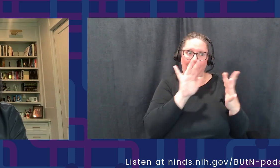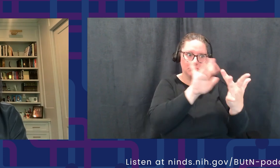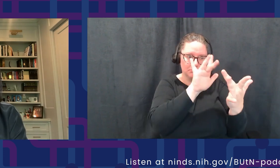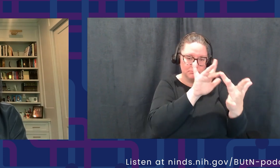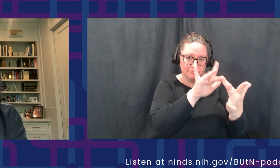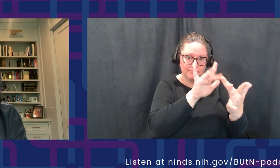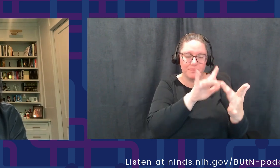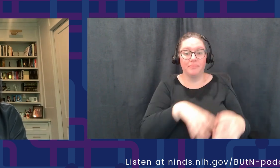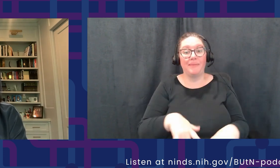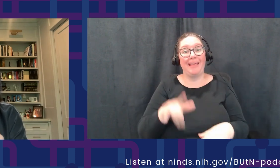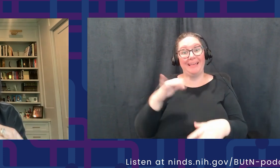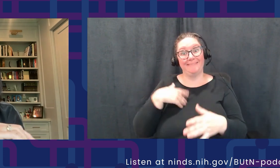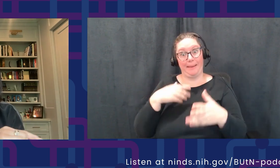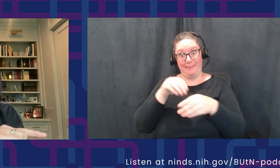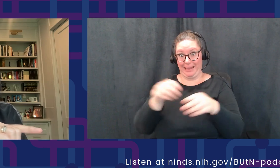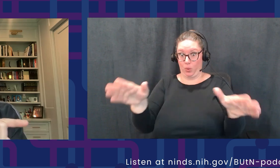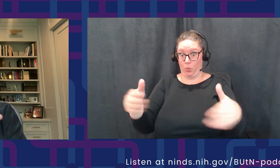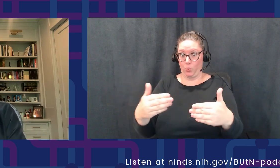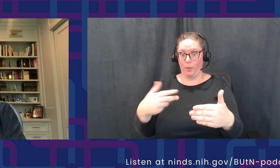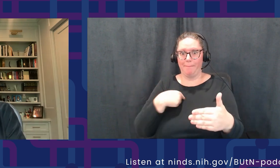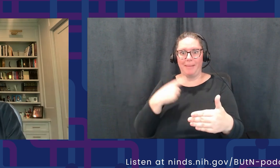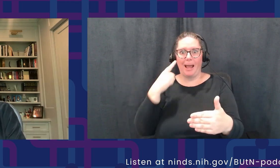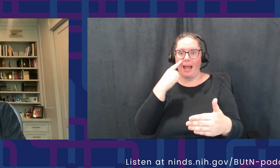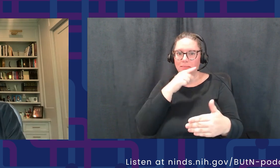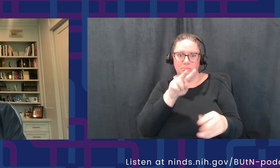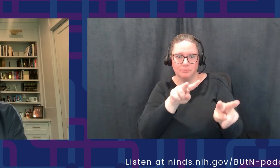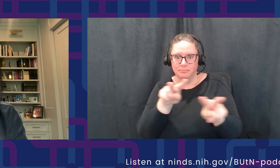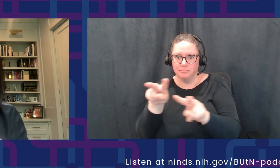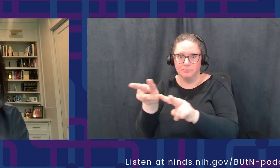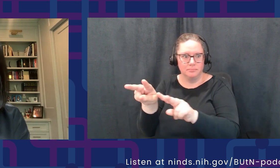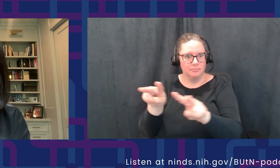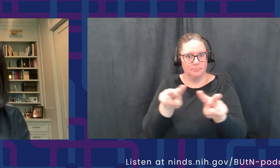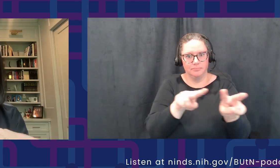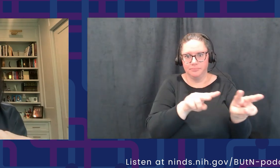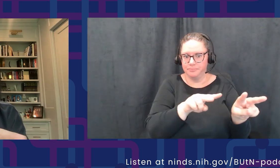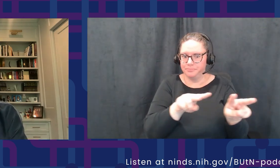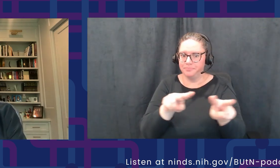But when I'm in a room, my eyes are constantly scanning the audience.